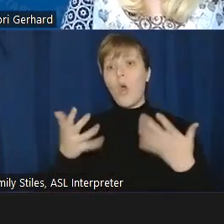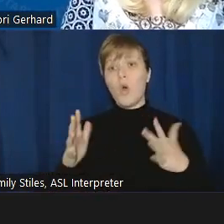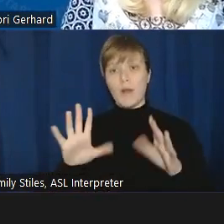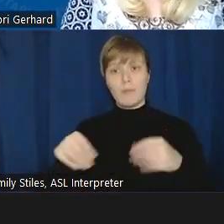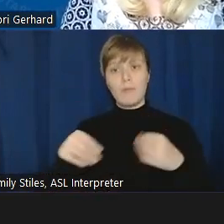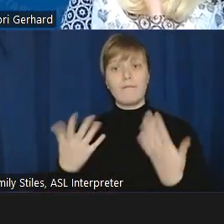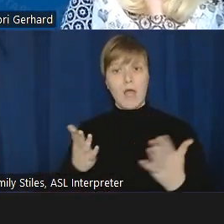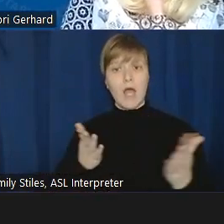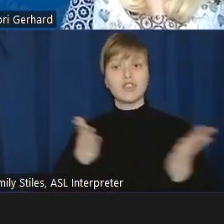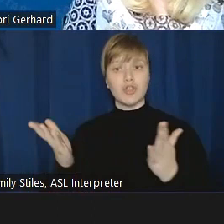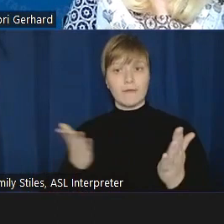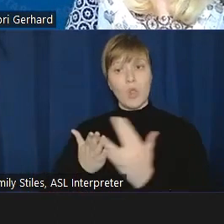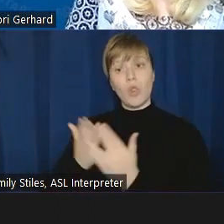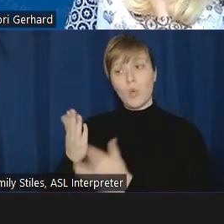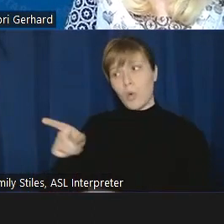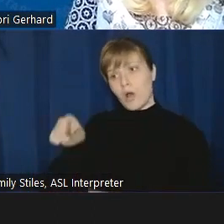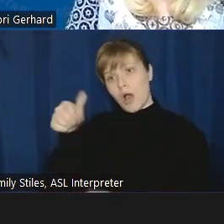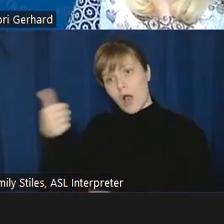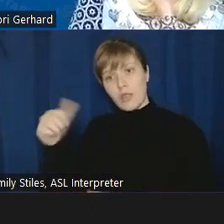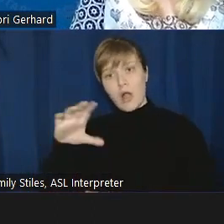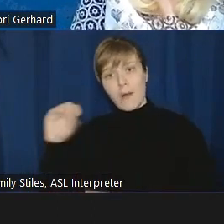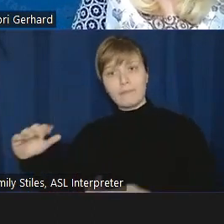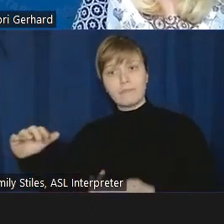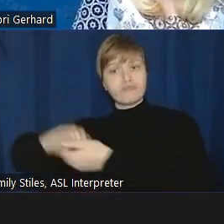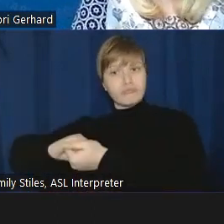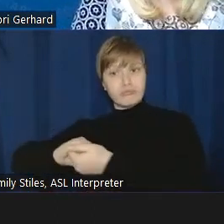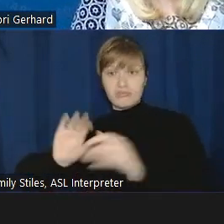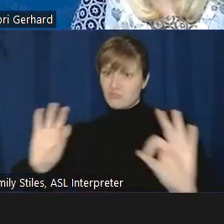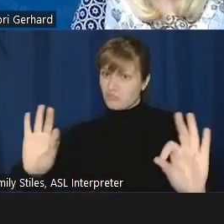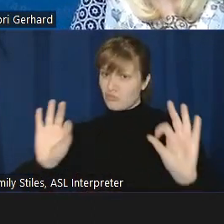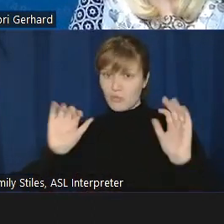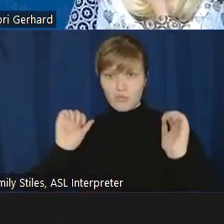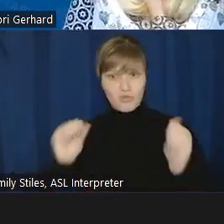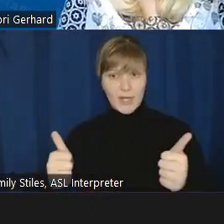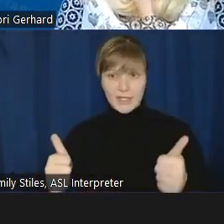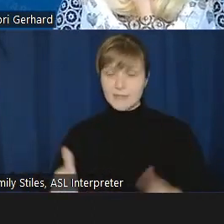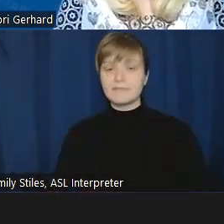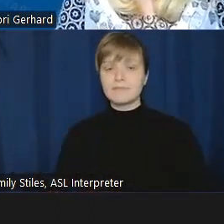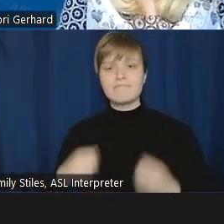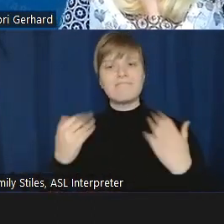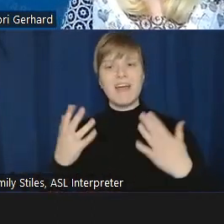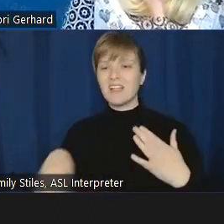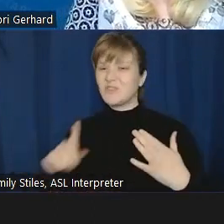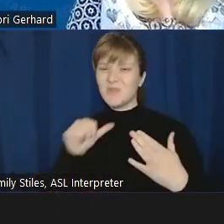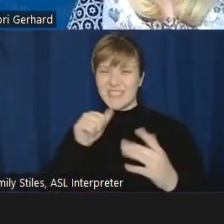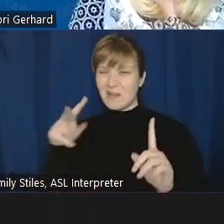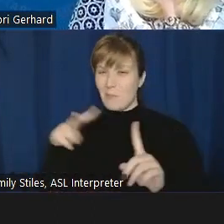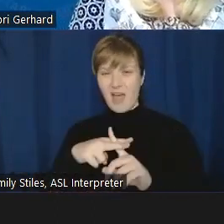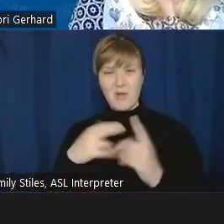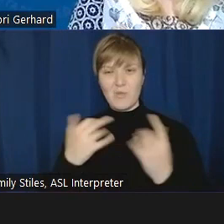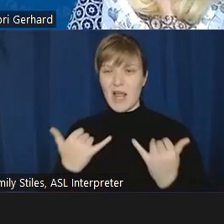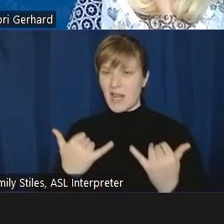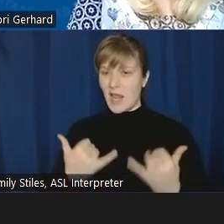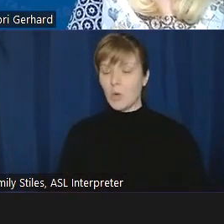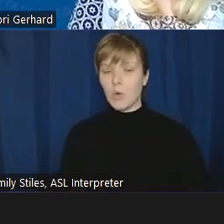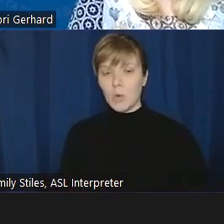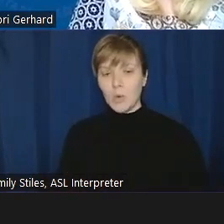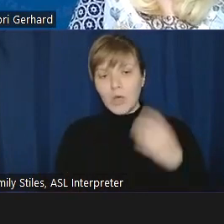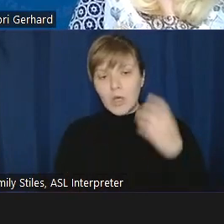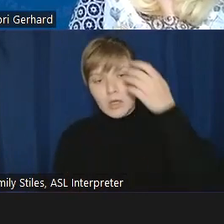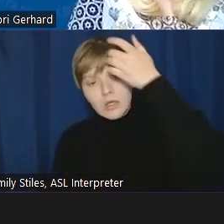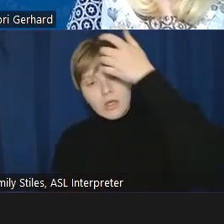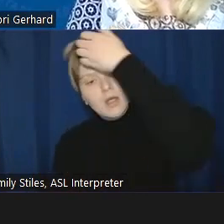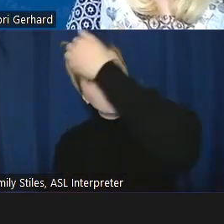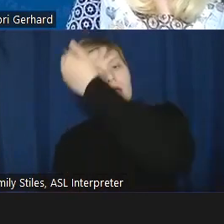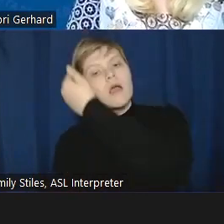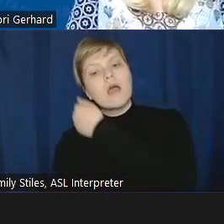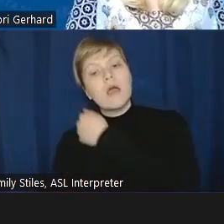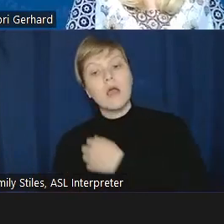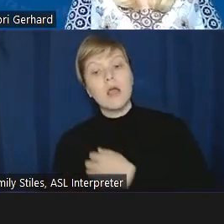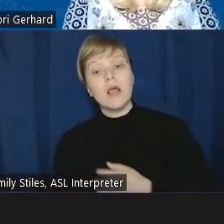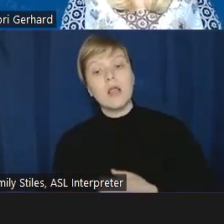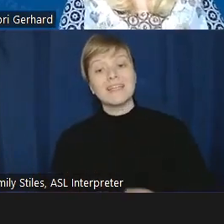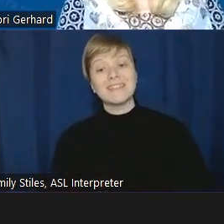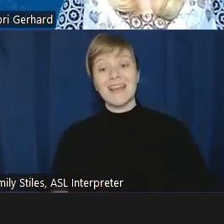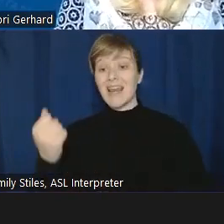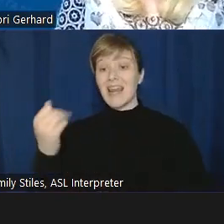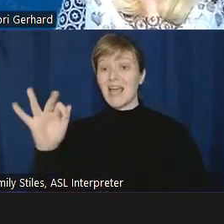hear! Many of you, it is not applicable right now. And 19% do not currently provide support